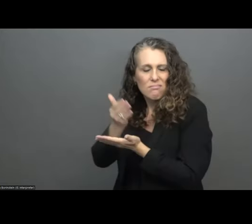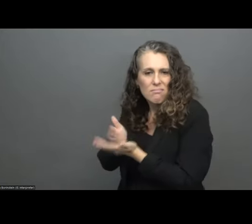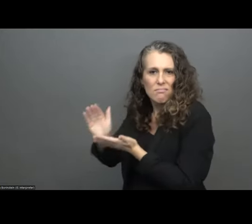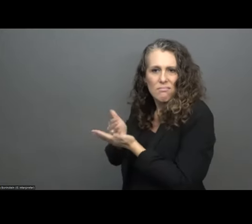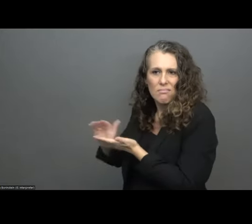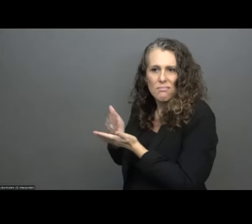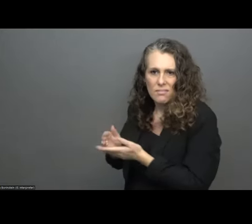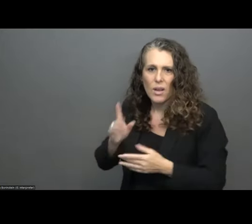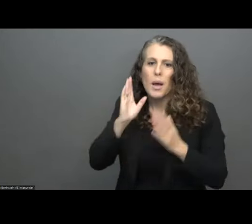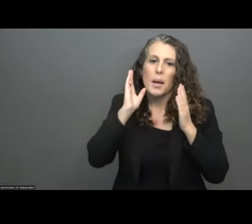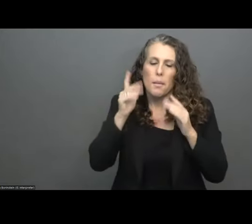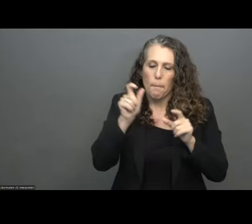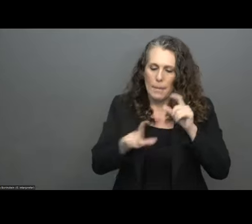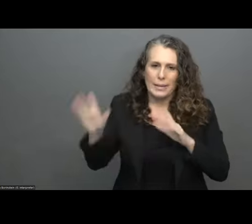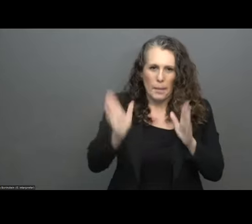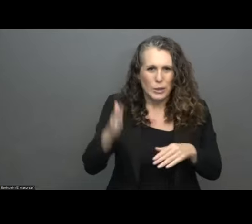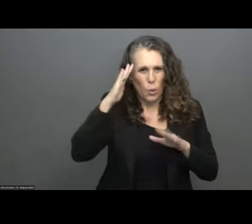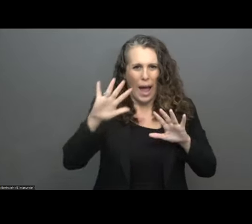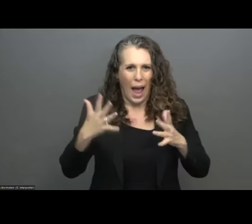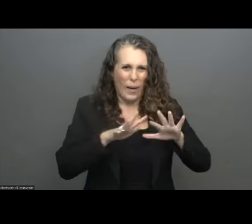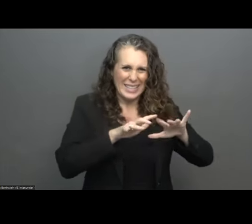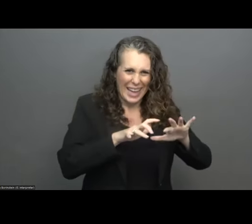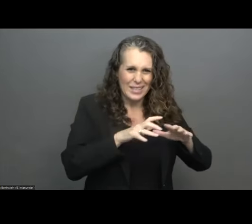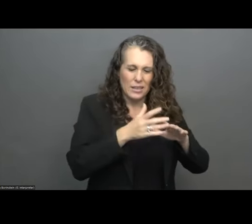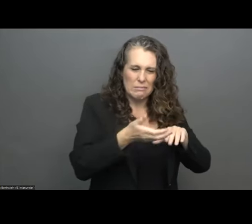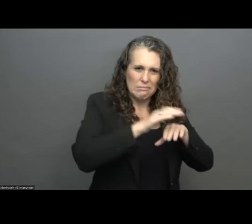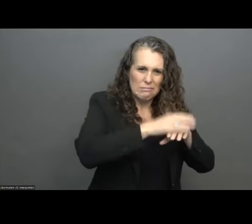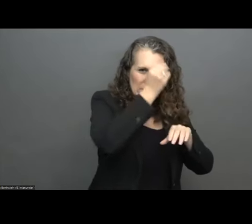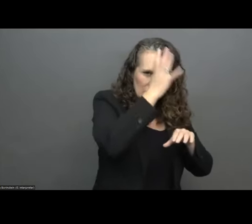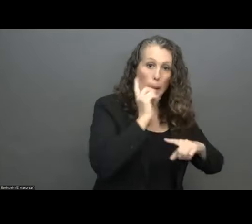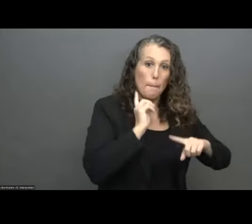of skills we both need technical skills, and we need the accessibility skills to address